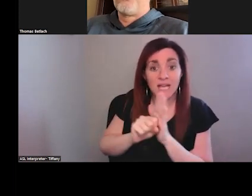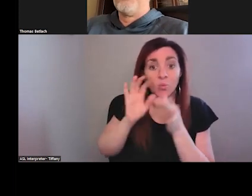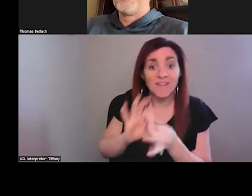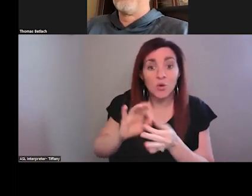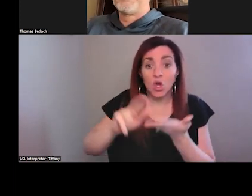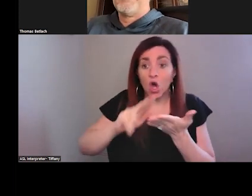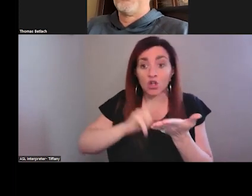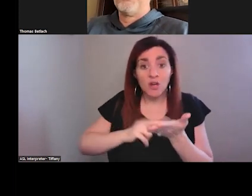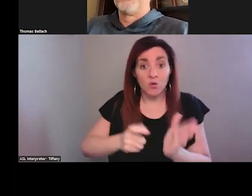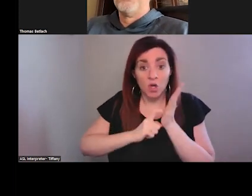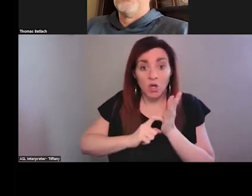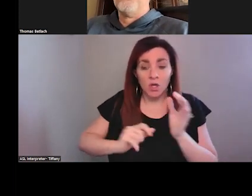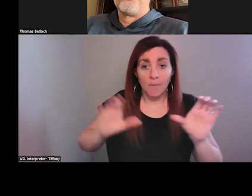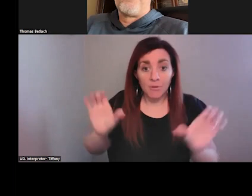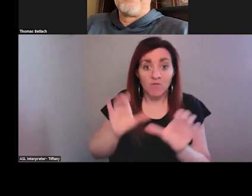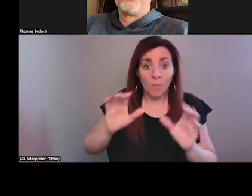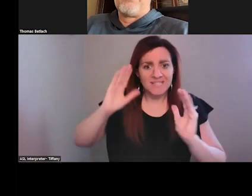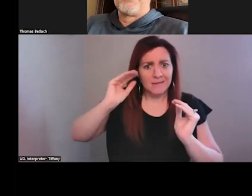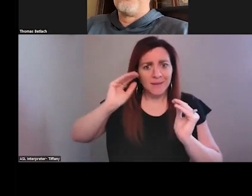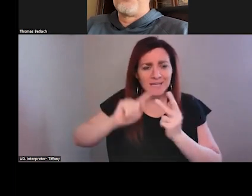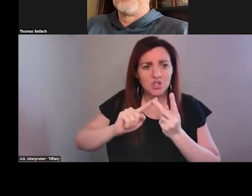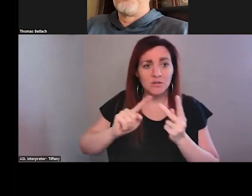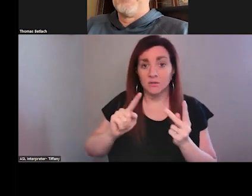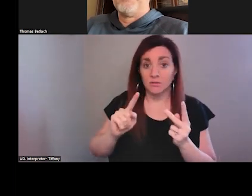PERFORMANCE EXPECTATIONS, WHO ARE THE PROVIDER THAT IS CAN PARTICIPATE.